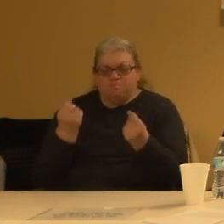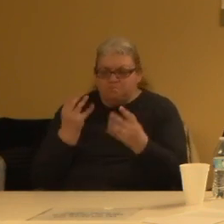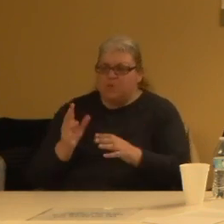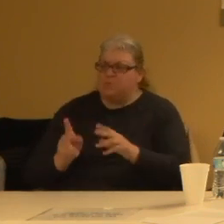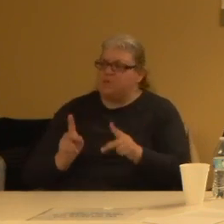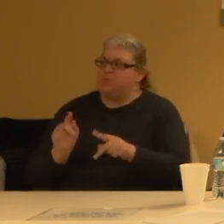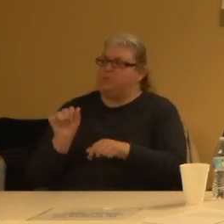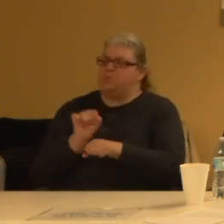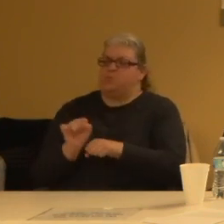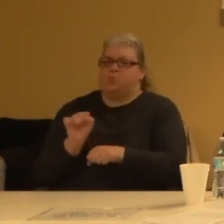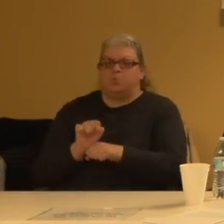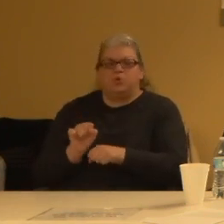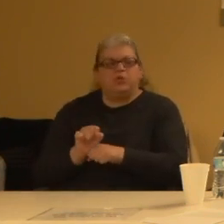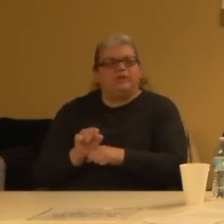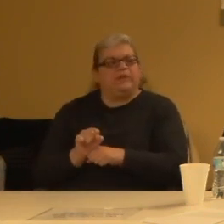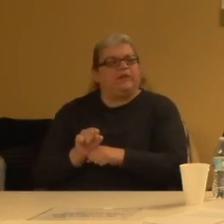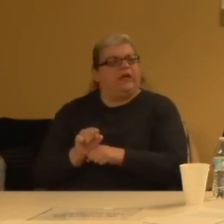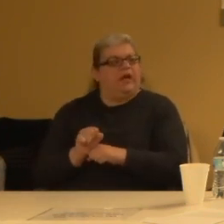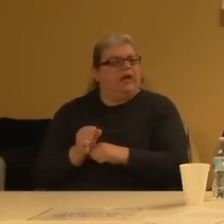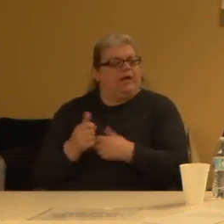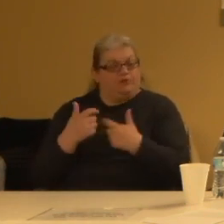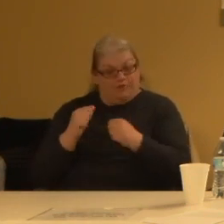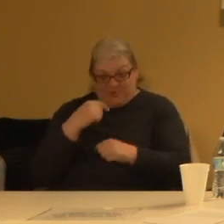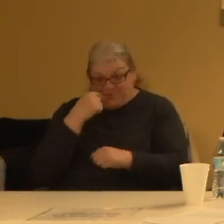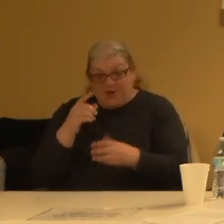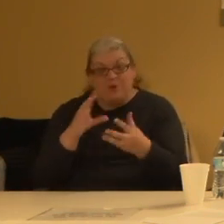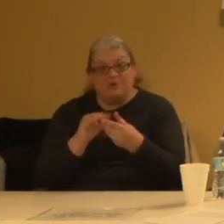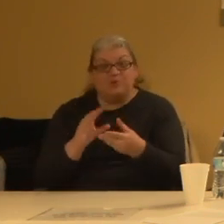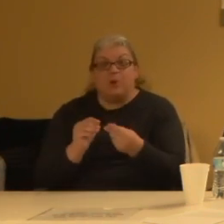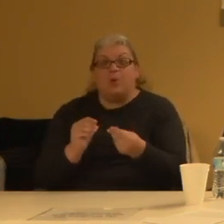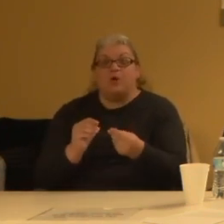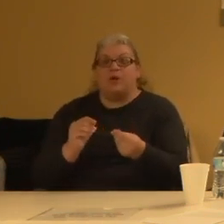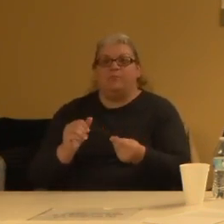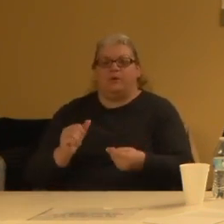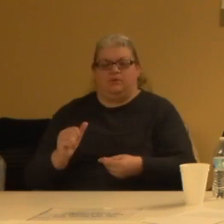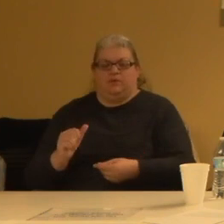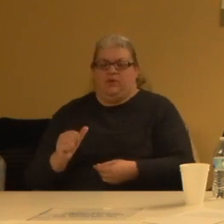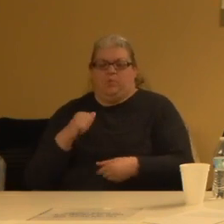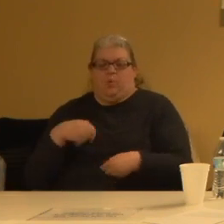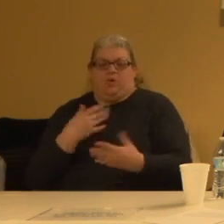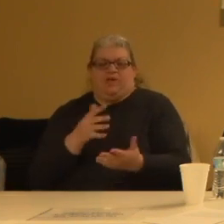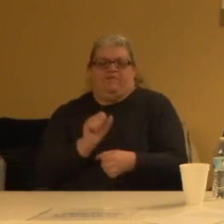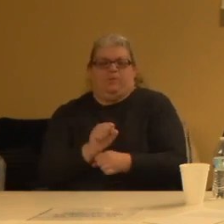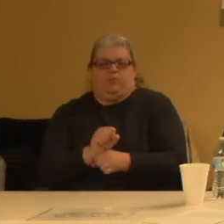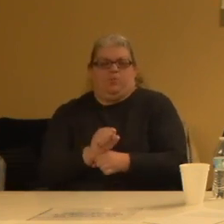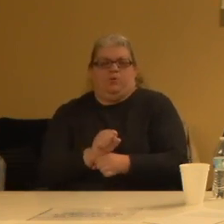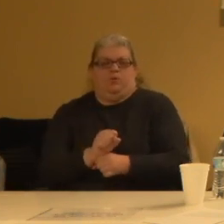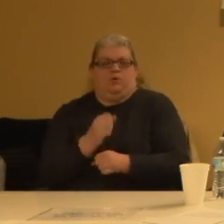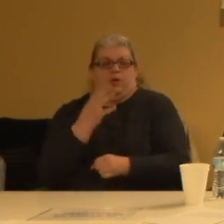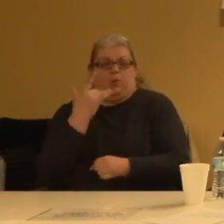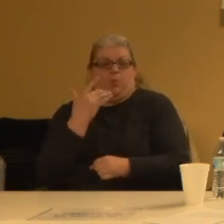trying to tell that story, and yet we're not giving them work in order to do a less direct version of telling that story.